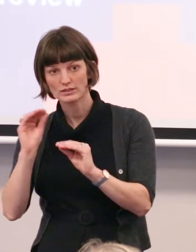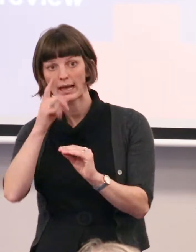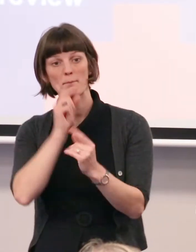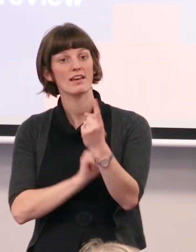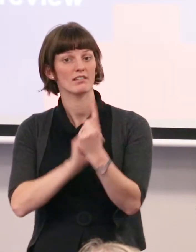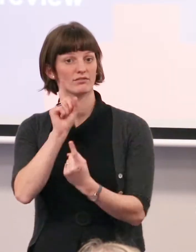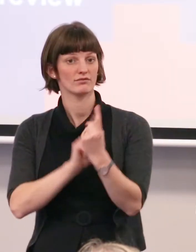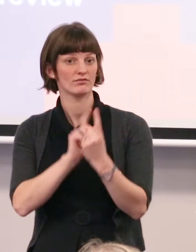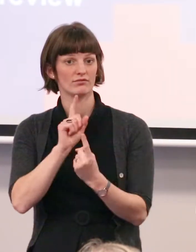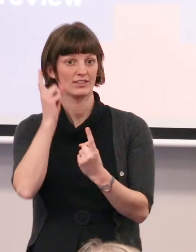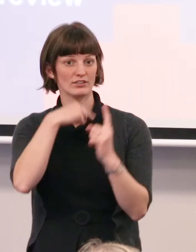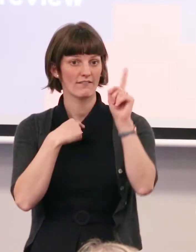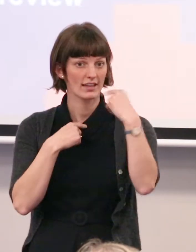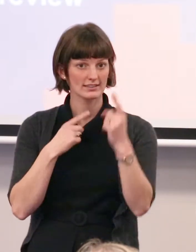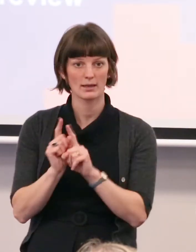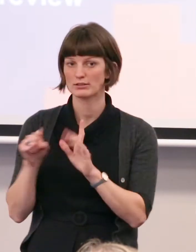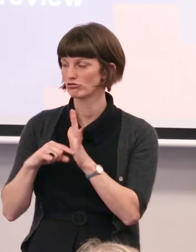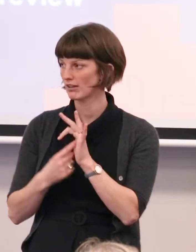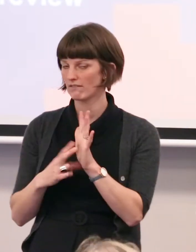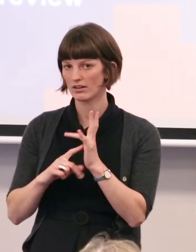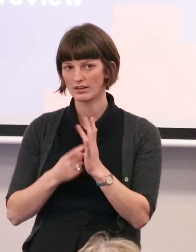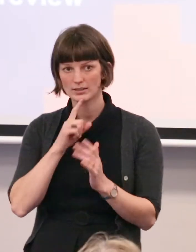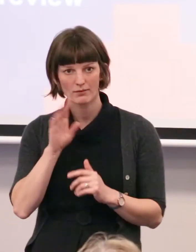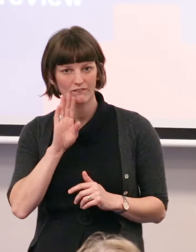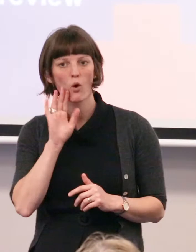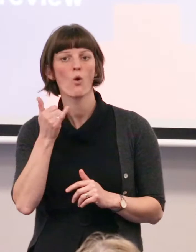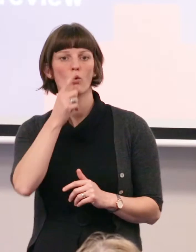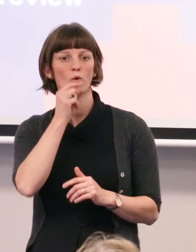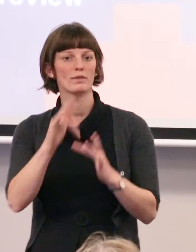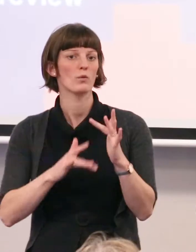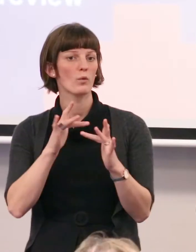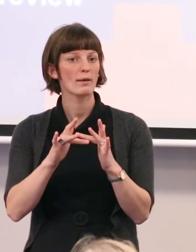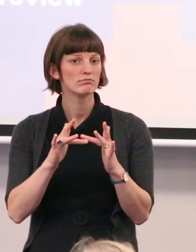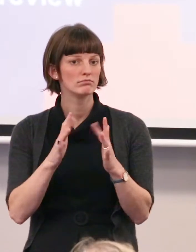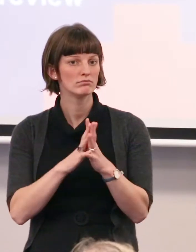as Trevor was alluding to, or through web resources or through training packages.